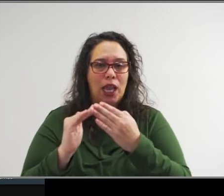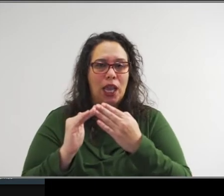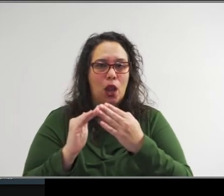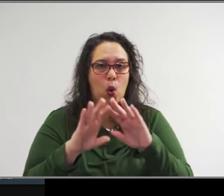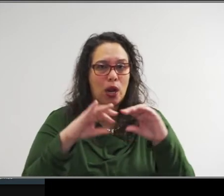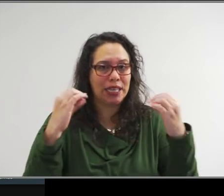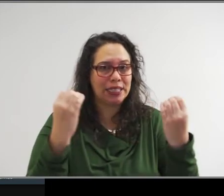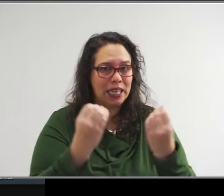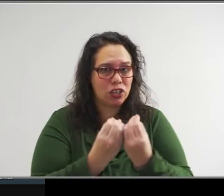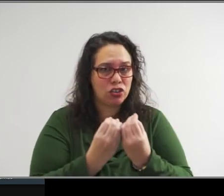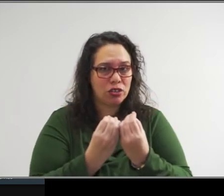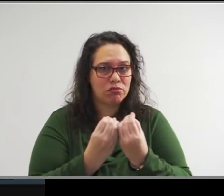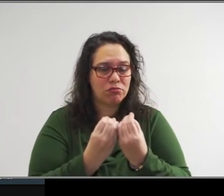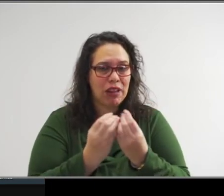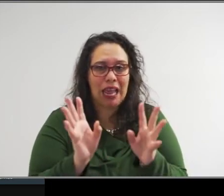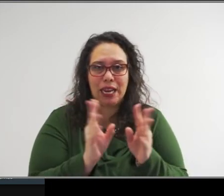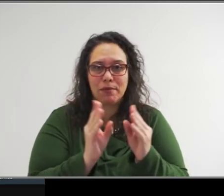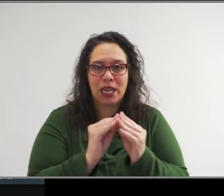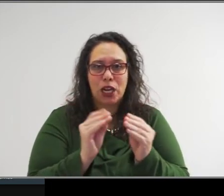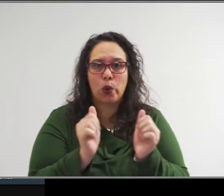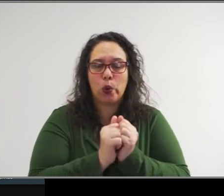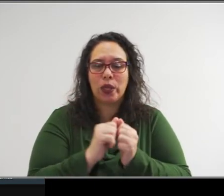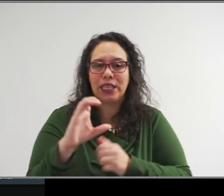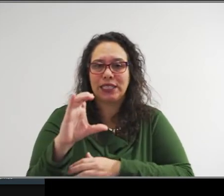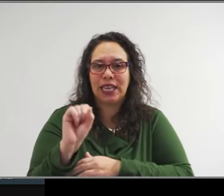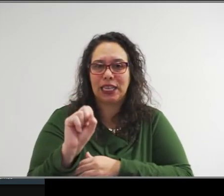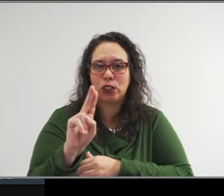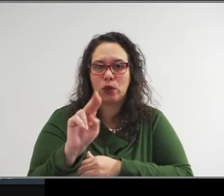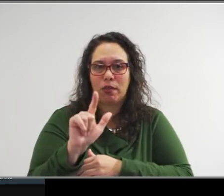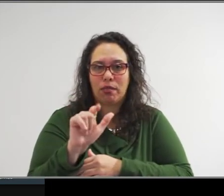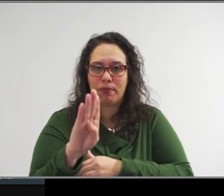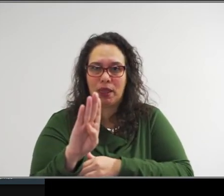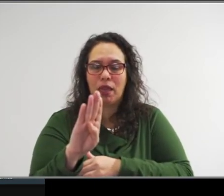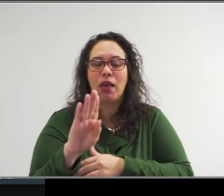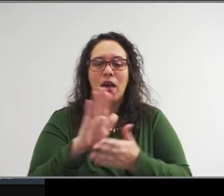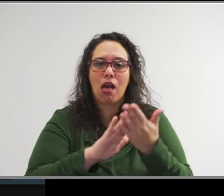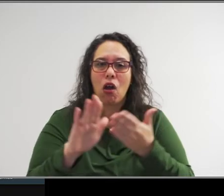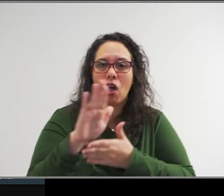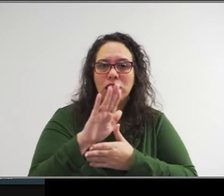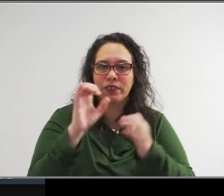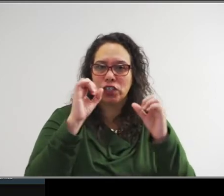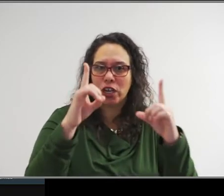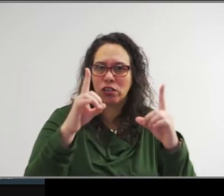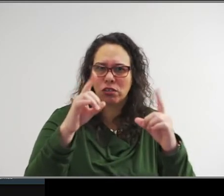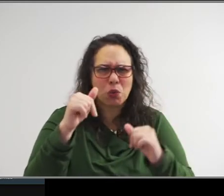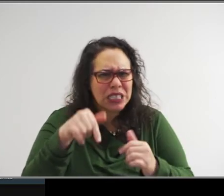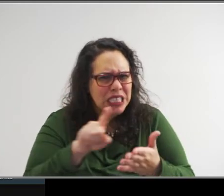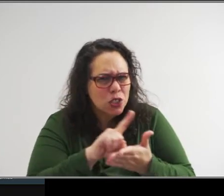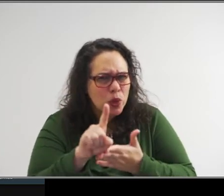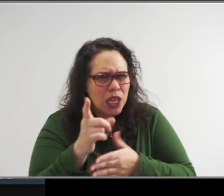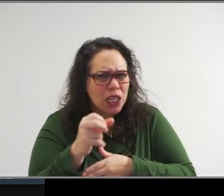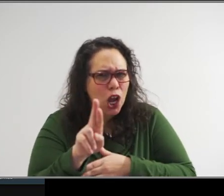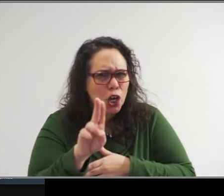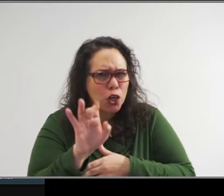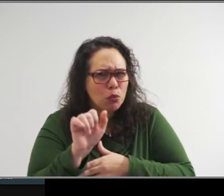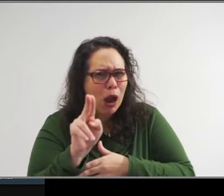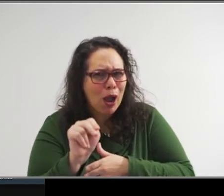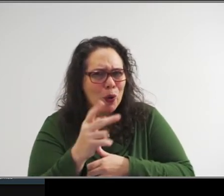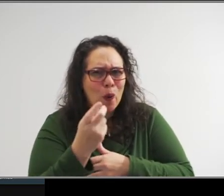Matt with Cal state Long Beach College of education. Was that this week Dr. Brown or was that last week?